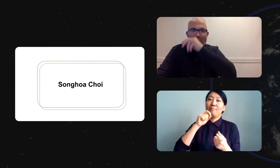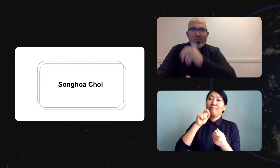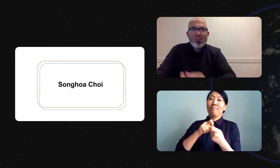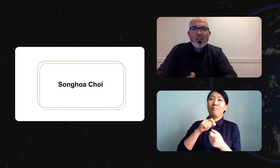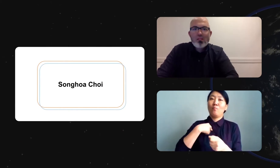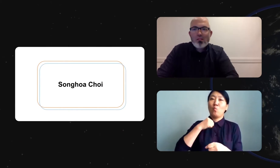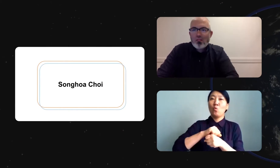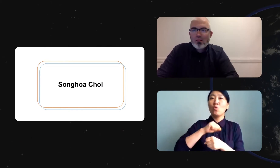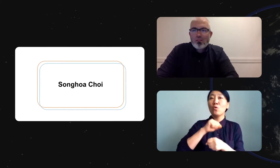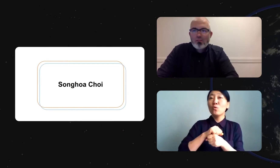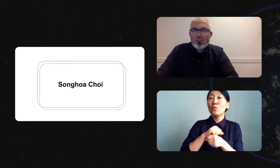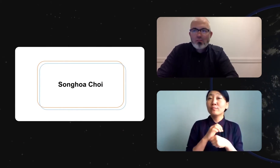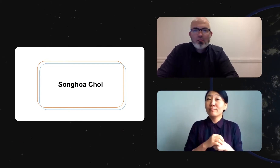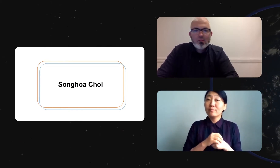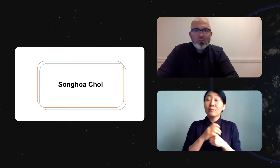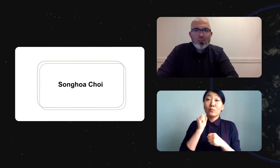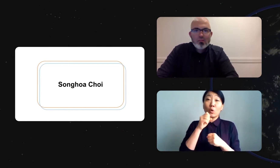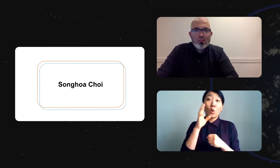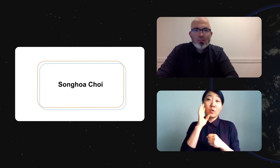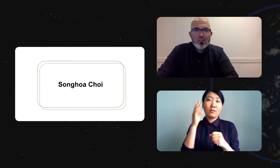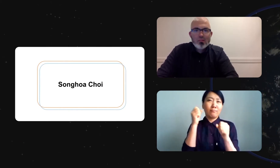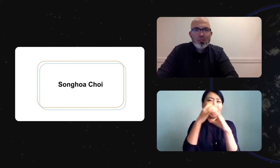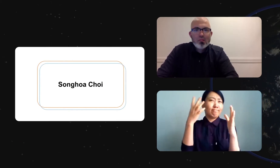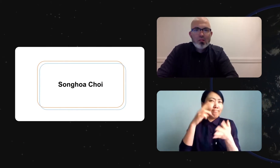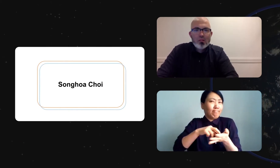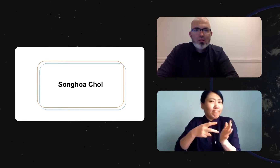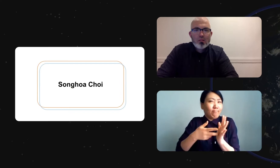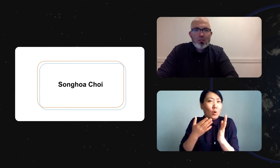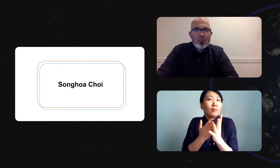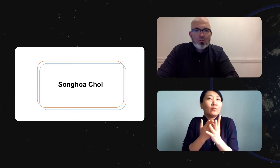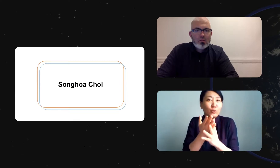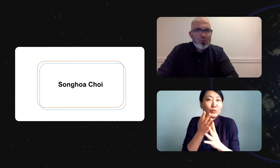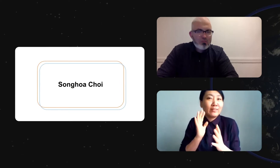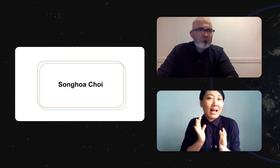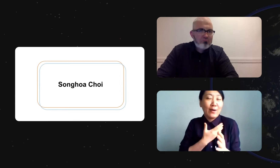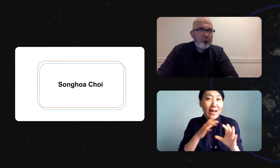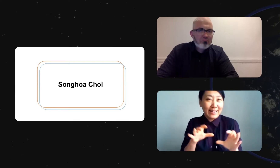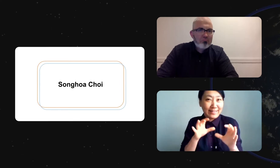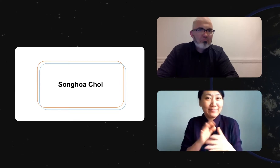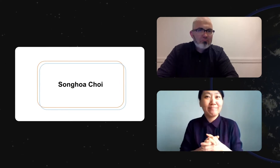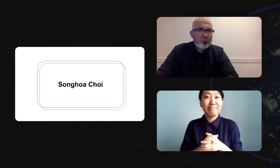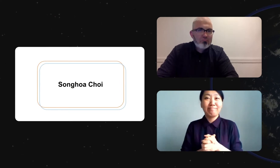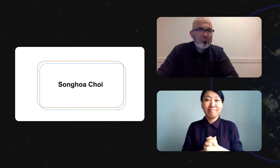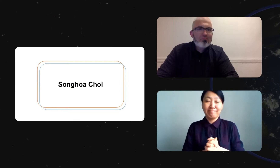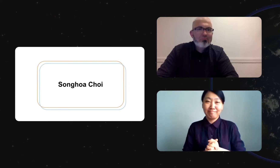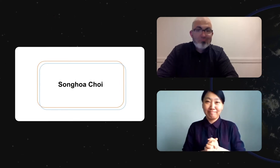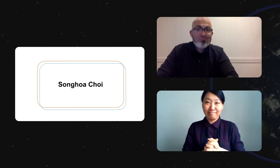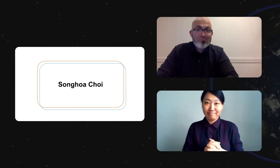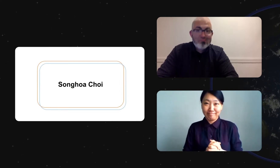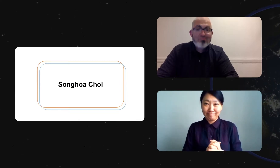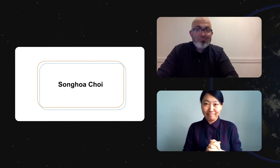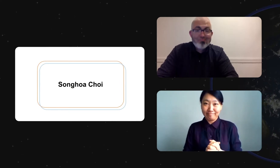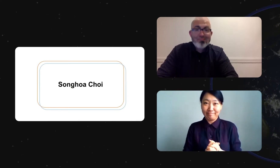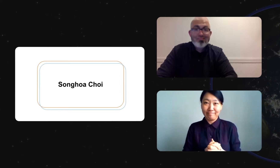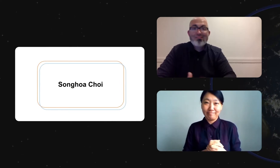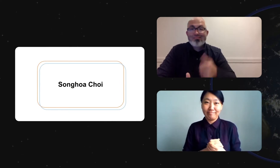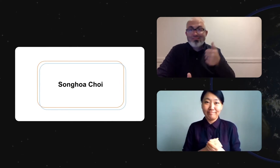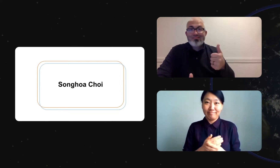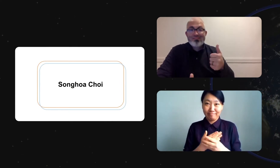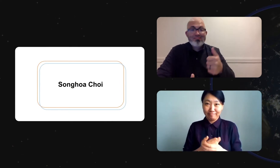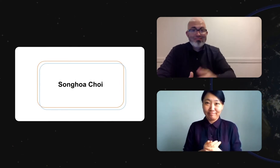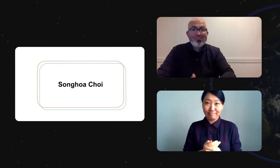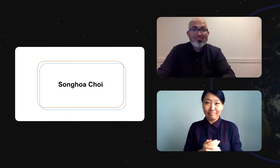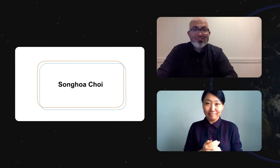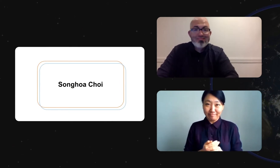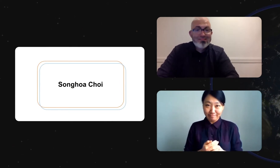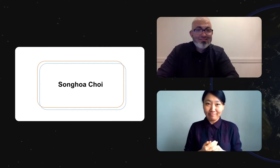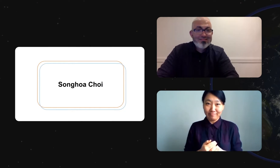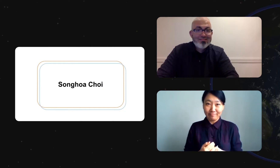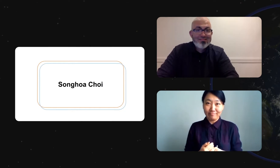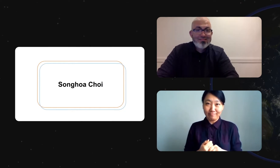To see what we're working on, I'll explain that in the activity.